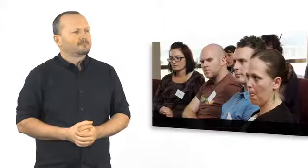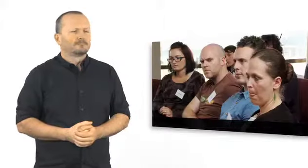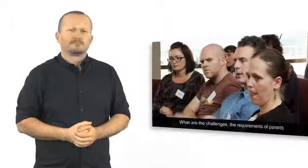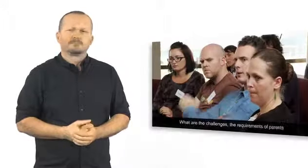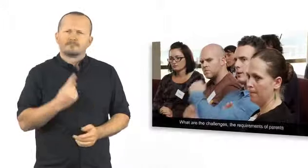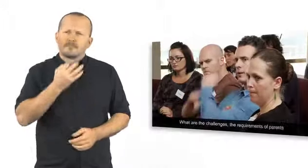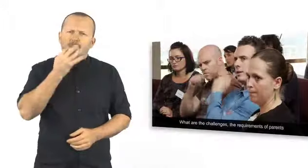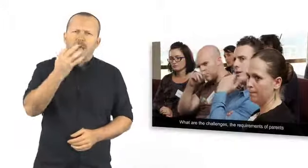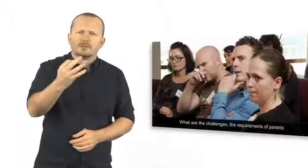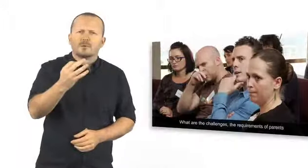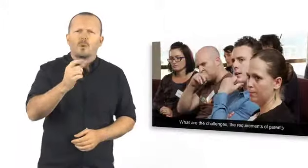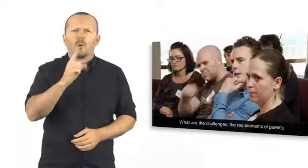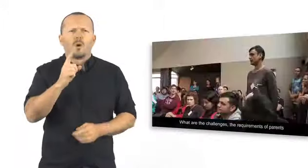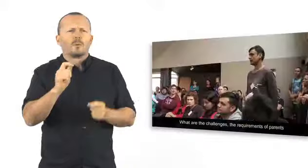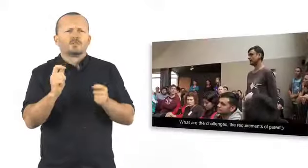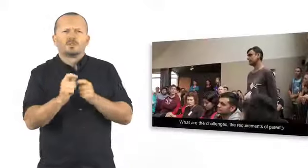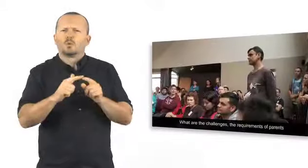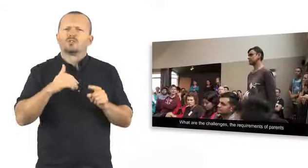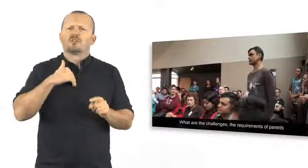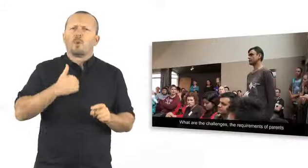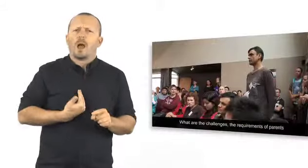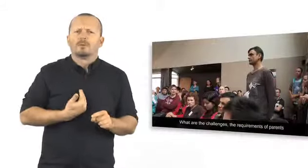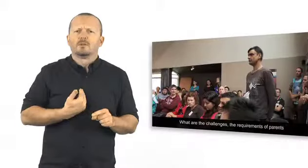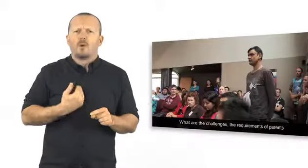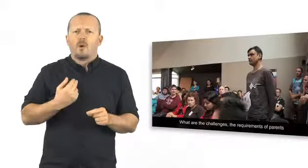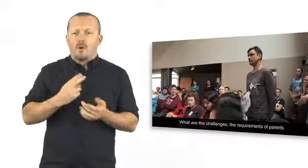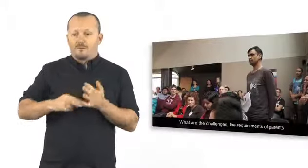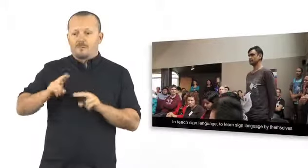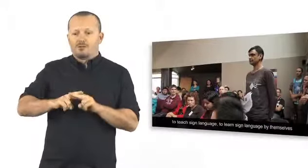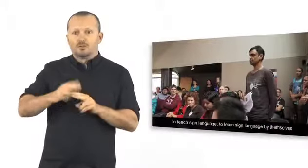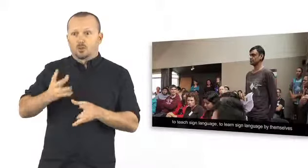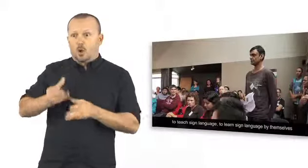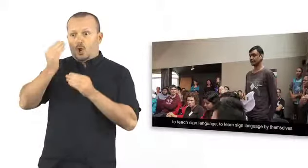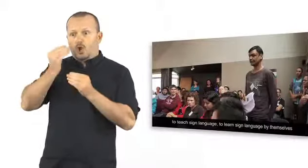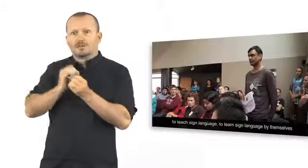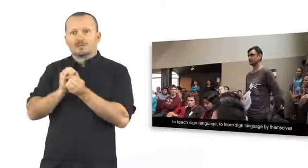Workshop participant question: What are the challenges, the requirements of parents to teach sign language,